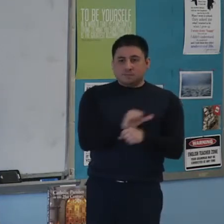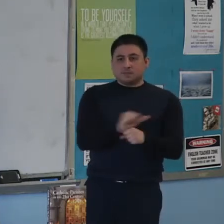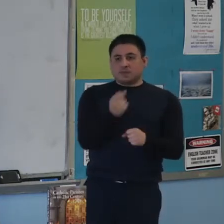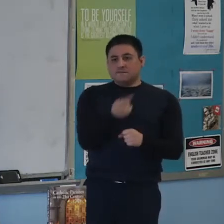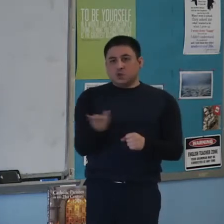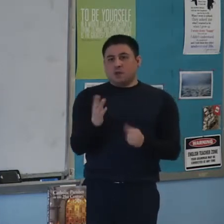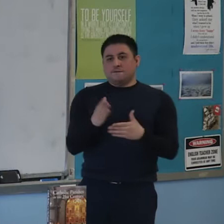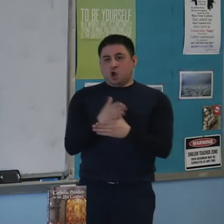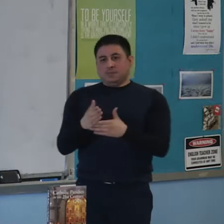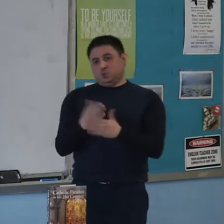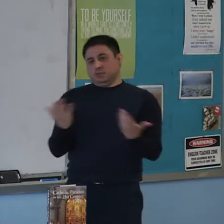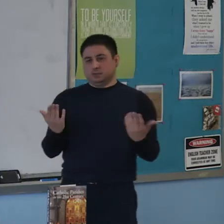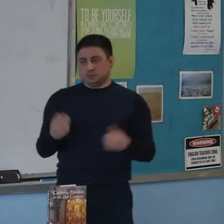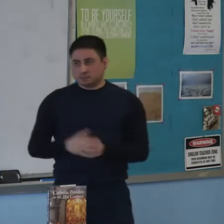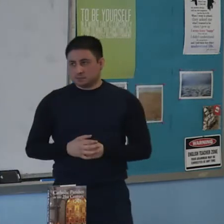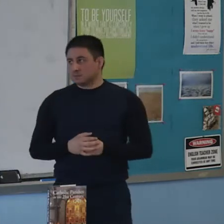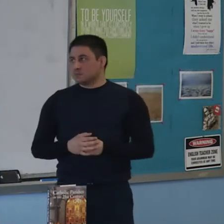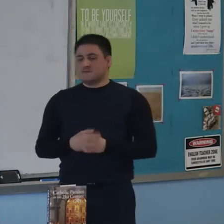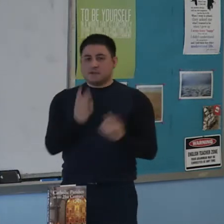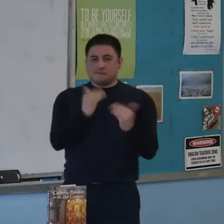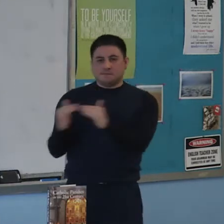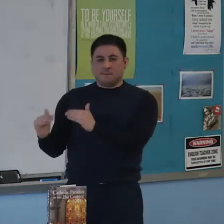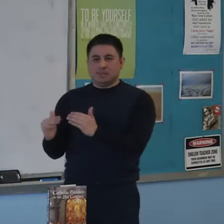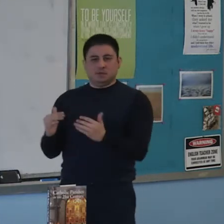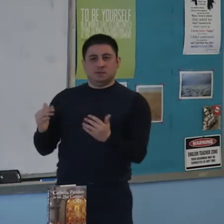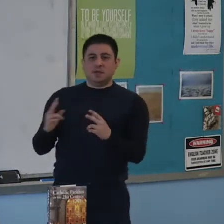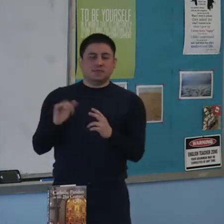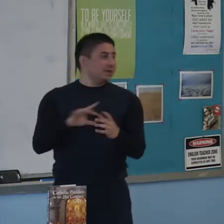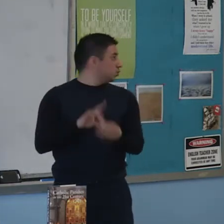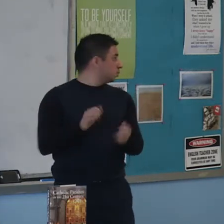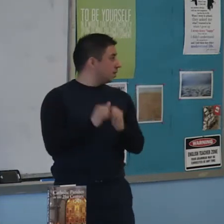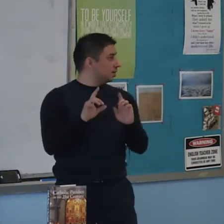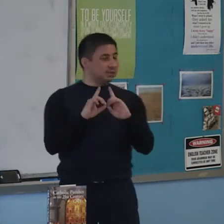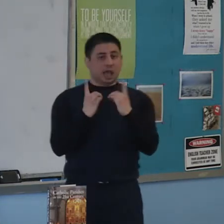between to say the least. And that's in terms of diocese. When we move to